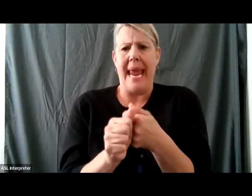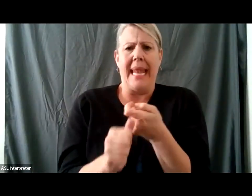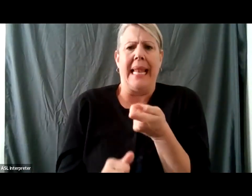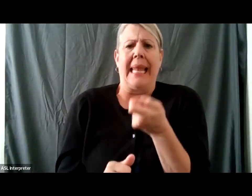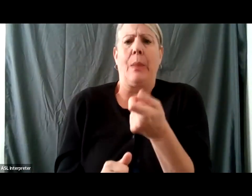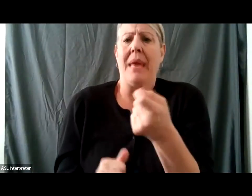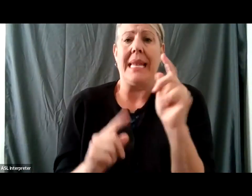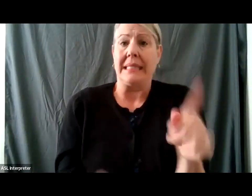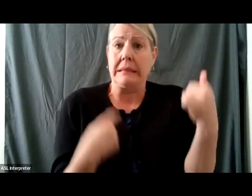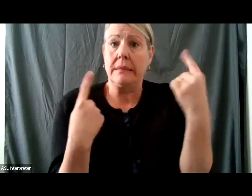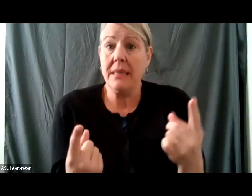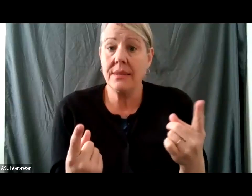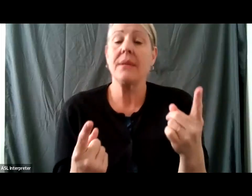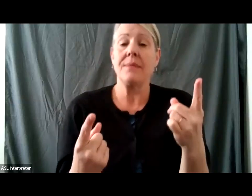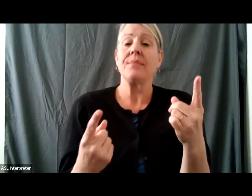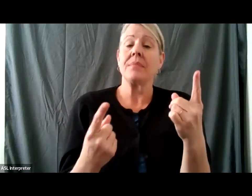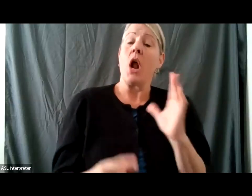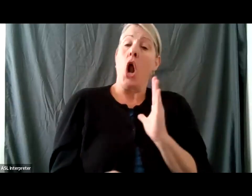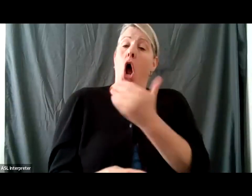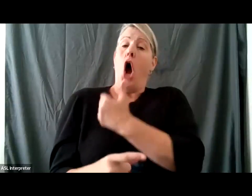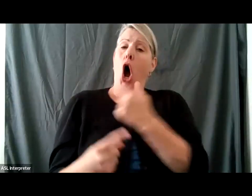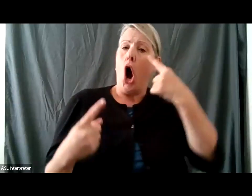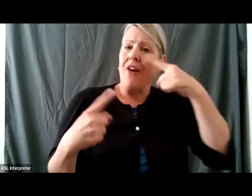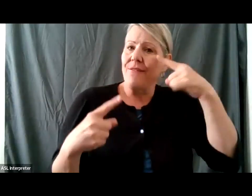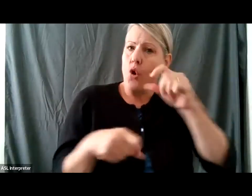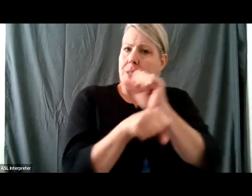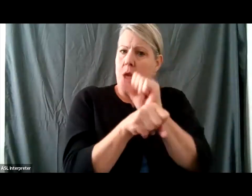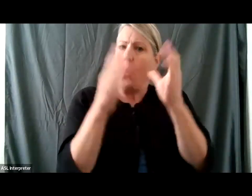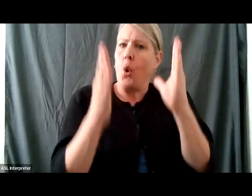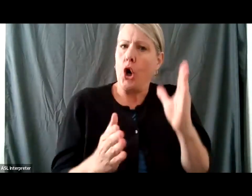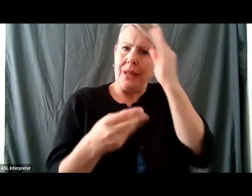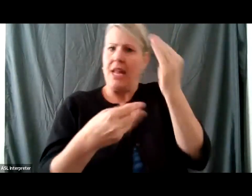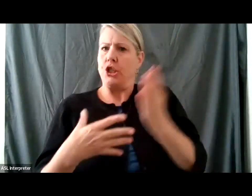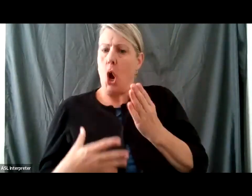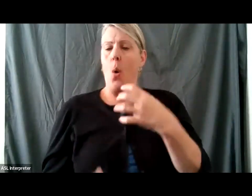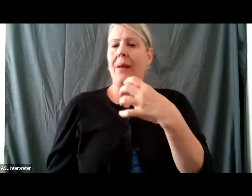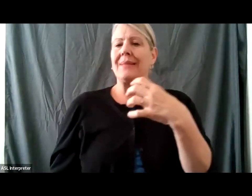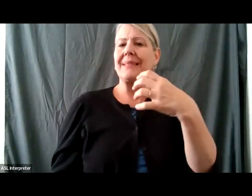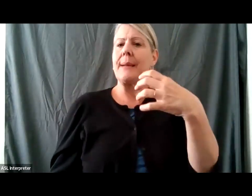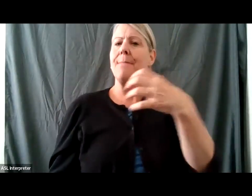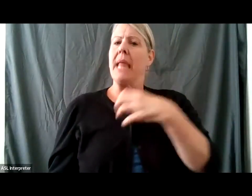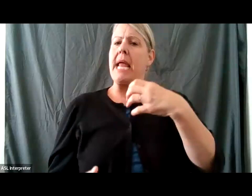We've been informed by our own enforcement work, including complaint investigations and compliance reviews.